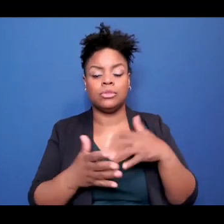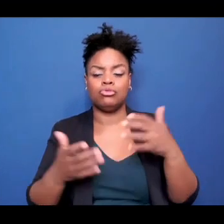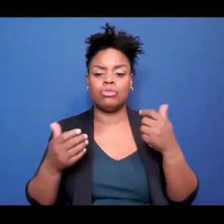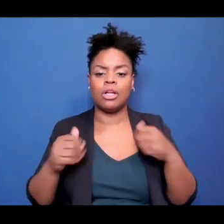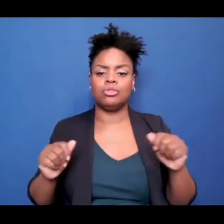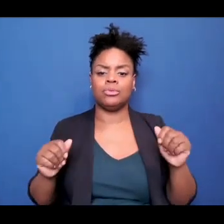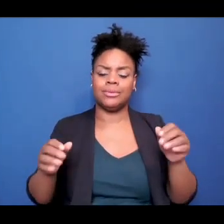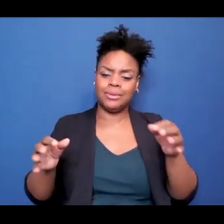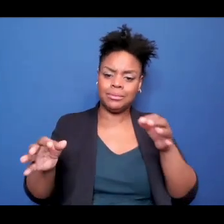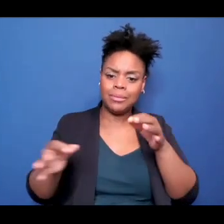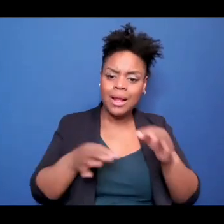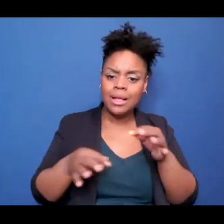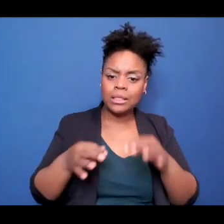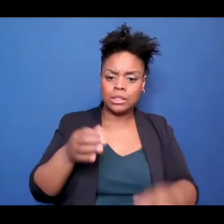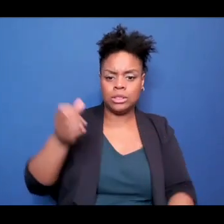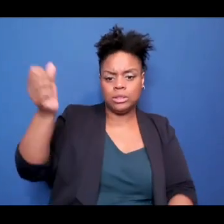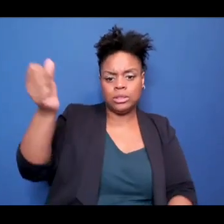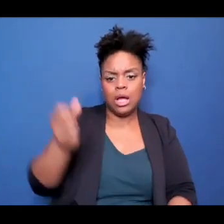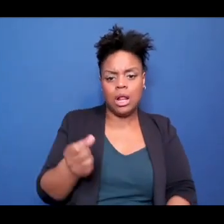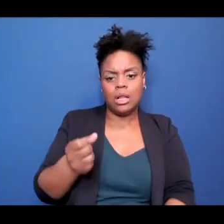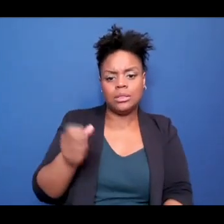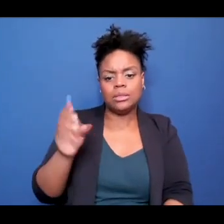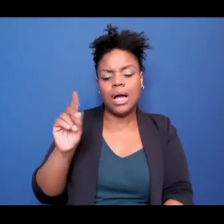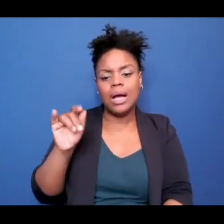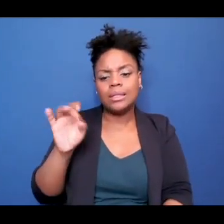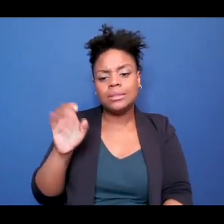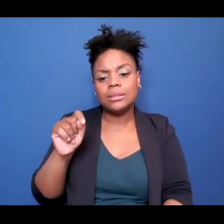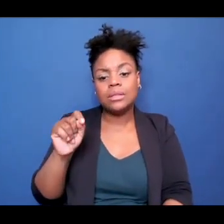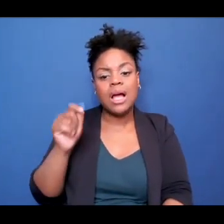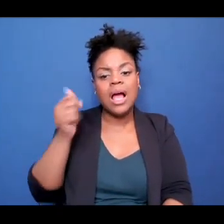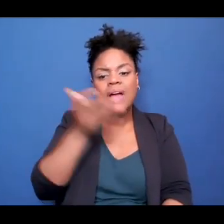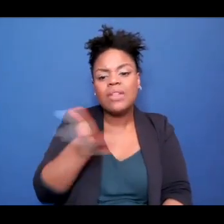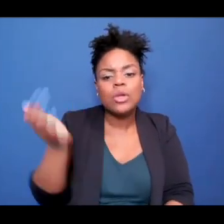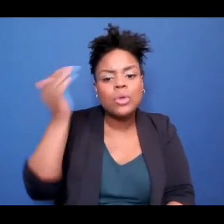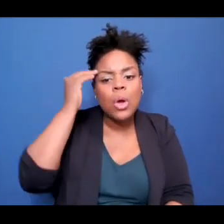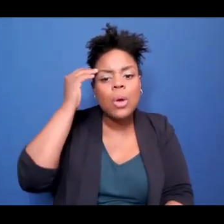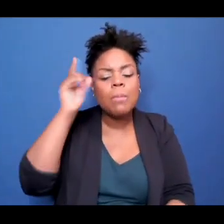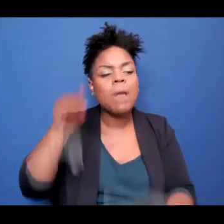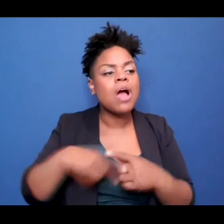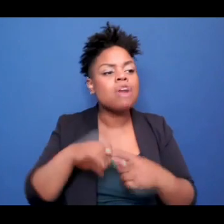INVEST GAIFT THE IMPACT OF A SOUTHERN DIET ON HYPERTENSION. SO WE'RE SETTING ASIDE ALL THE